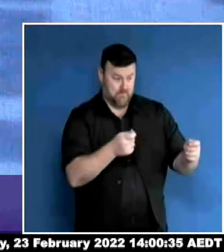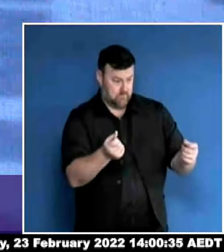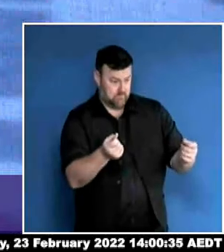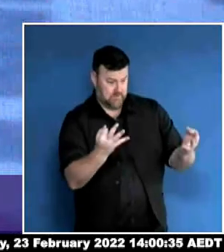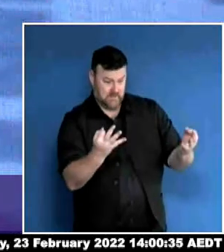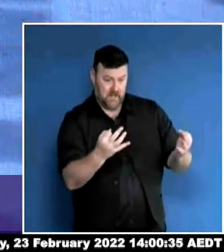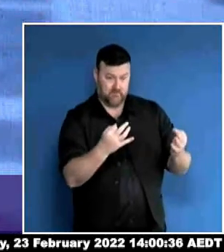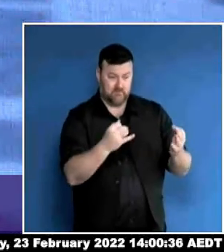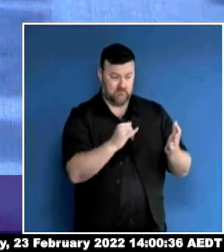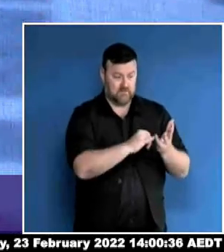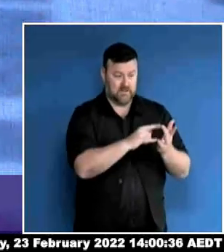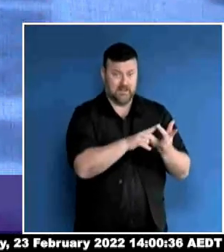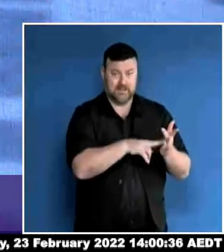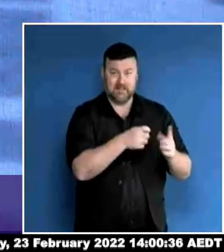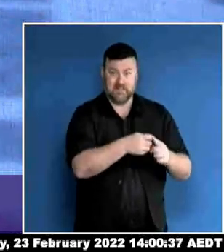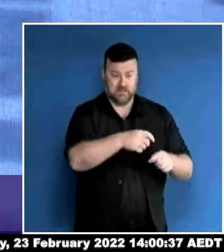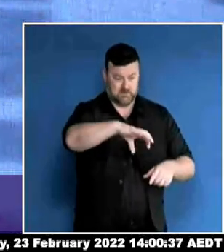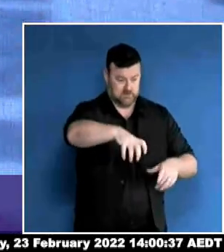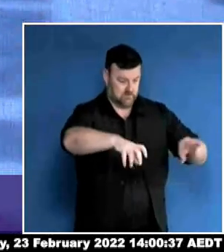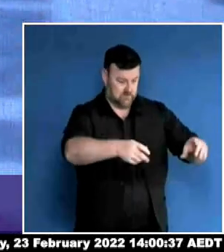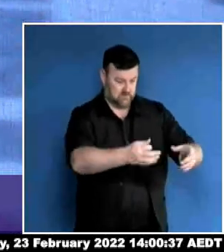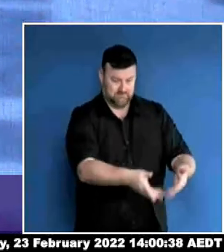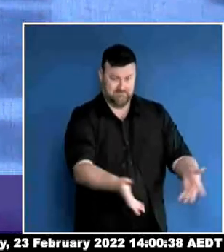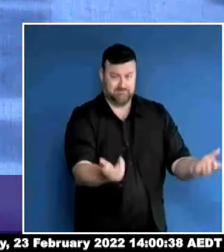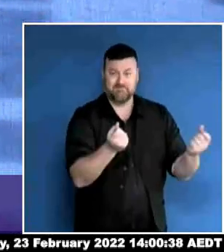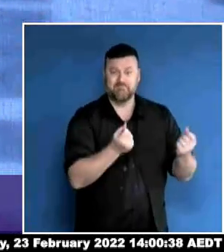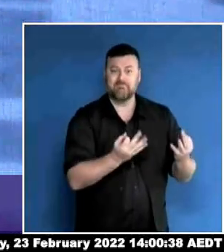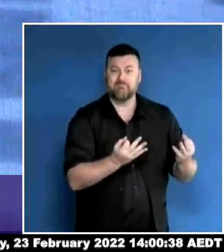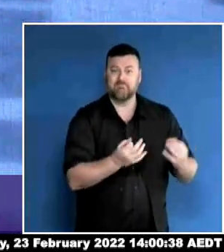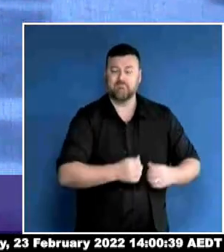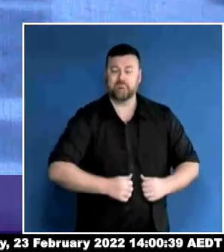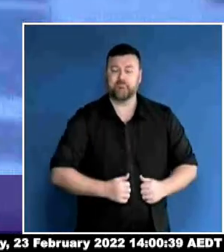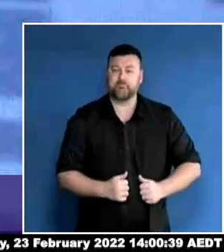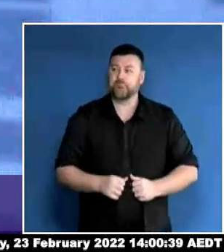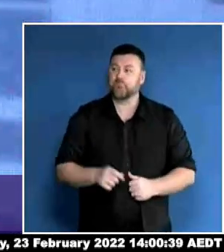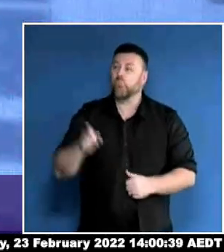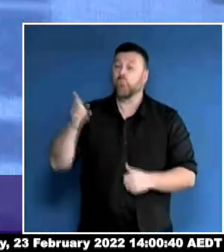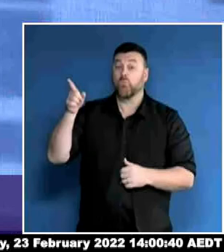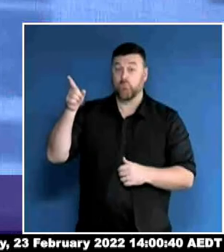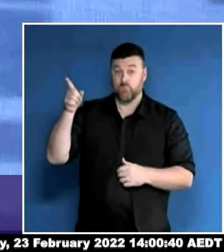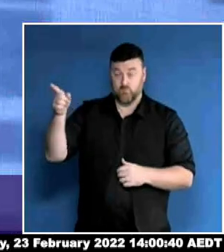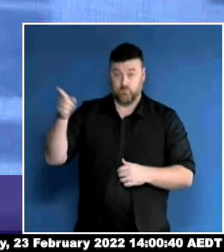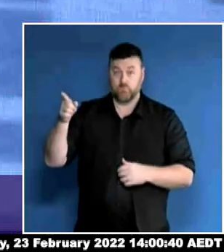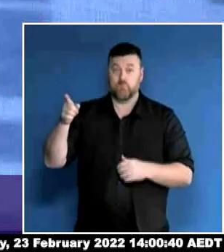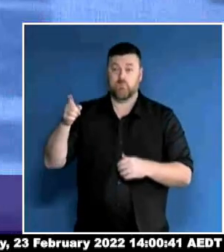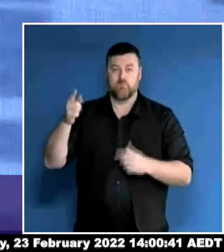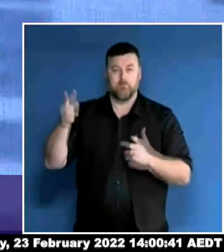He said to you: "I will give you a gift voucher and you can go and buy milk."